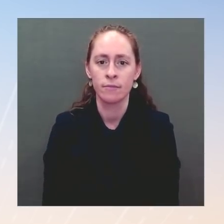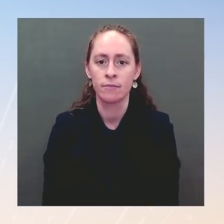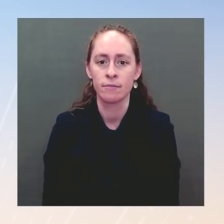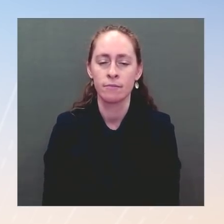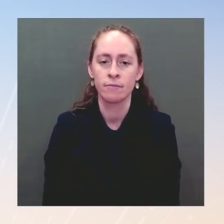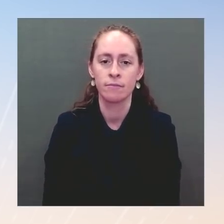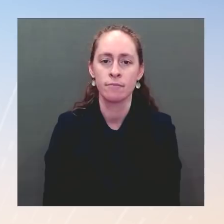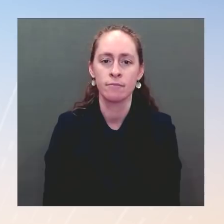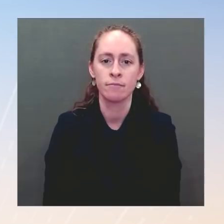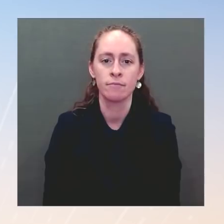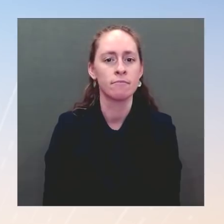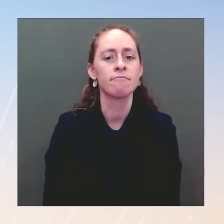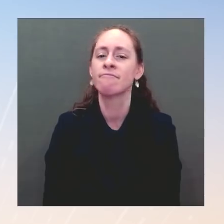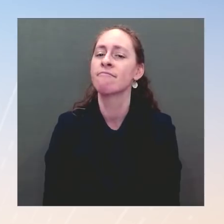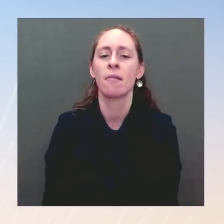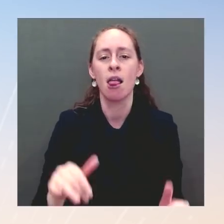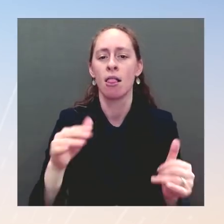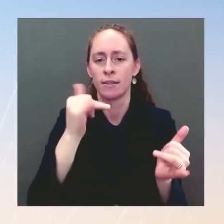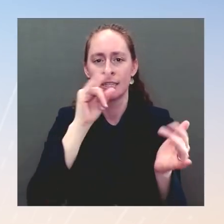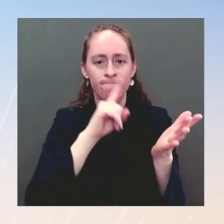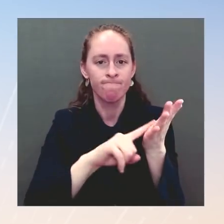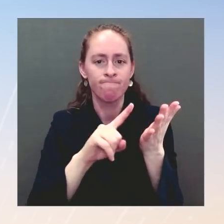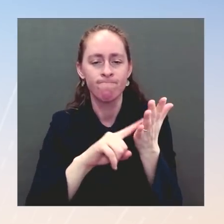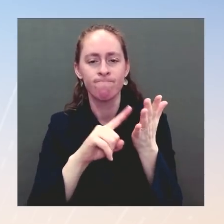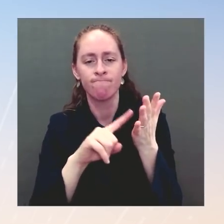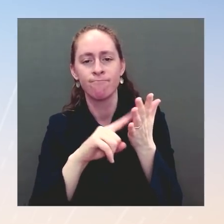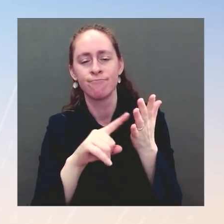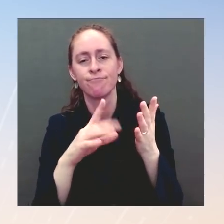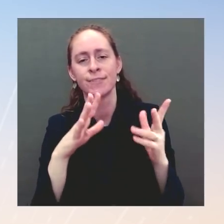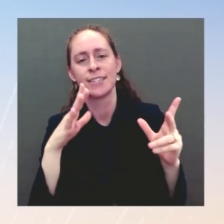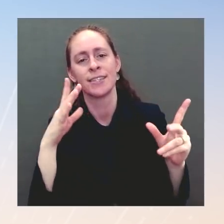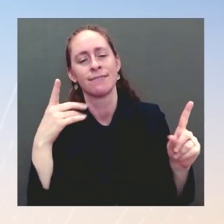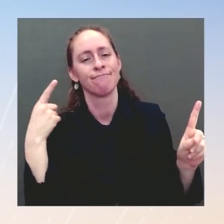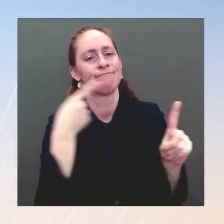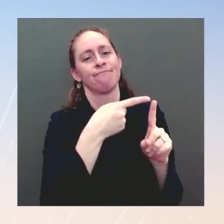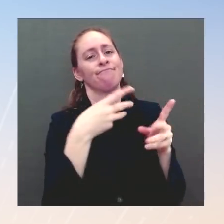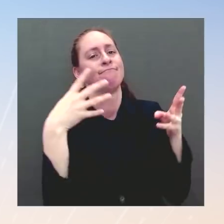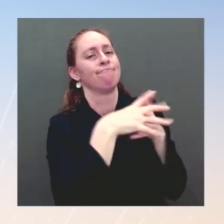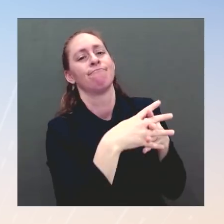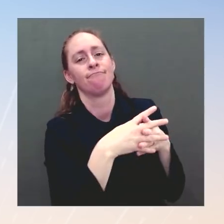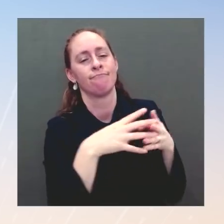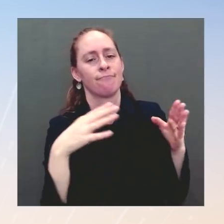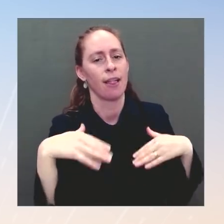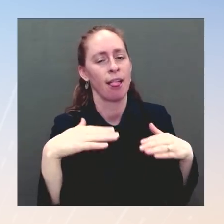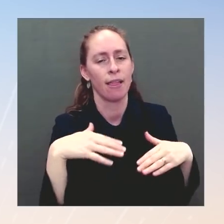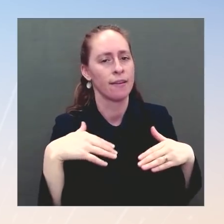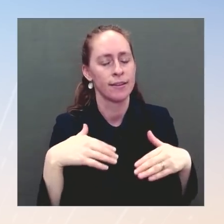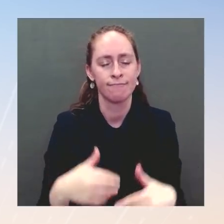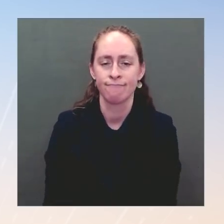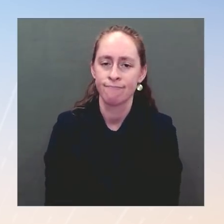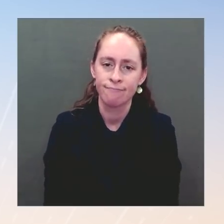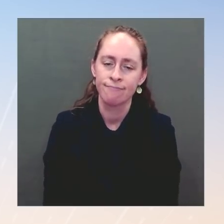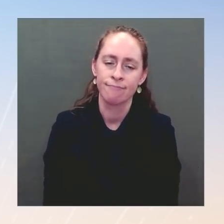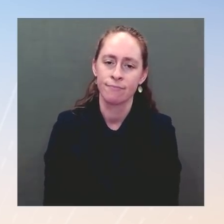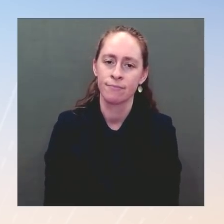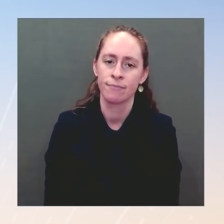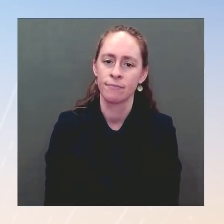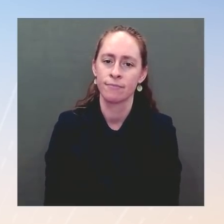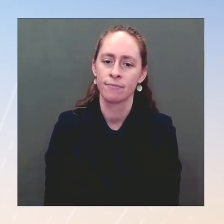even fast for us, as fast as last week was. We do consider it, as I think some of my NSC colleagues said, to be consistent with the type of activity Russia